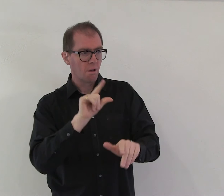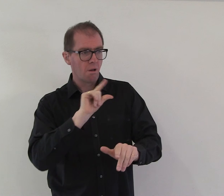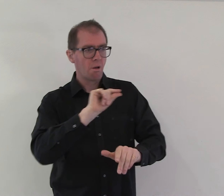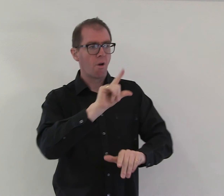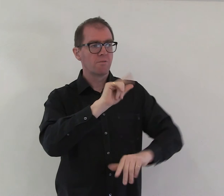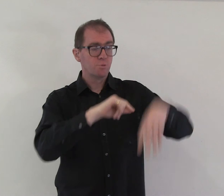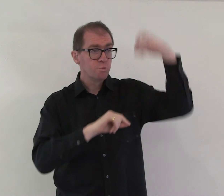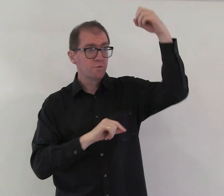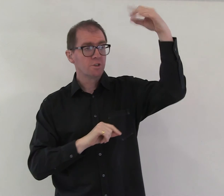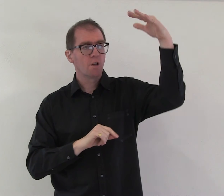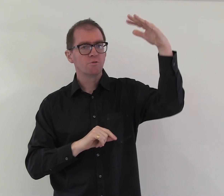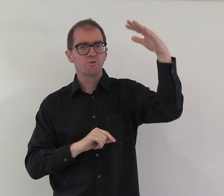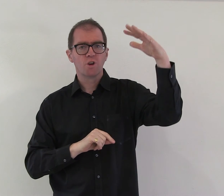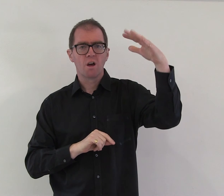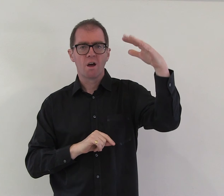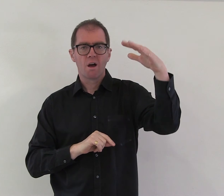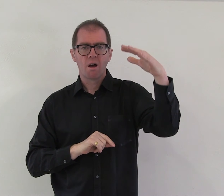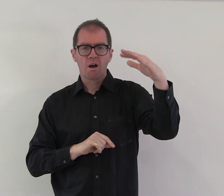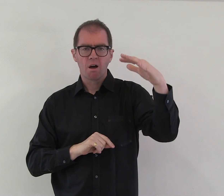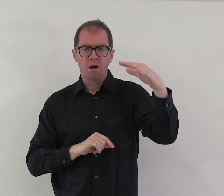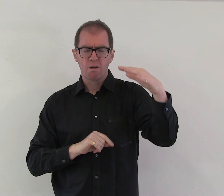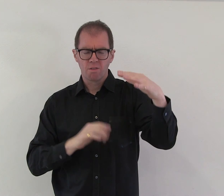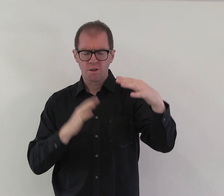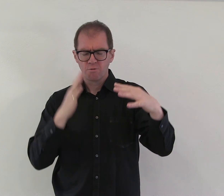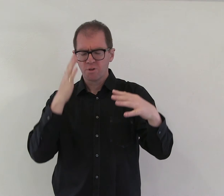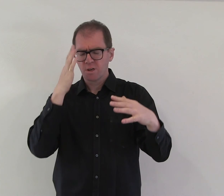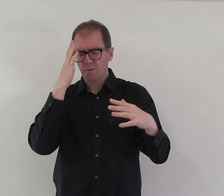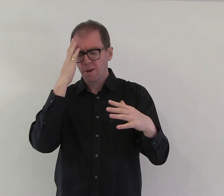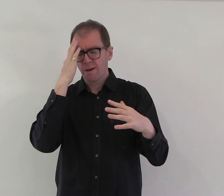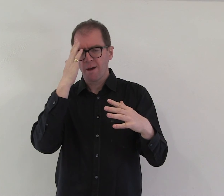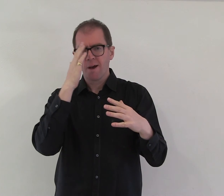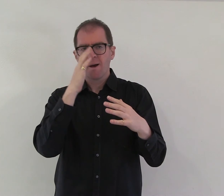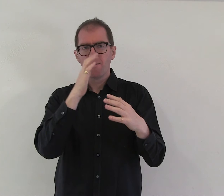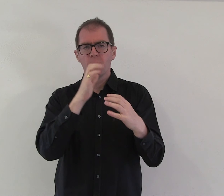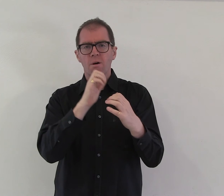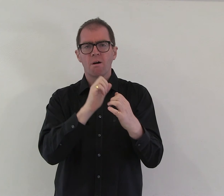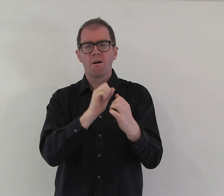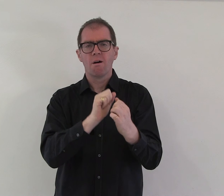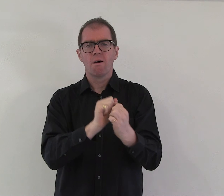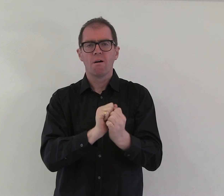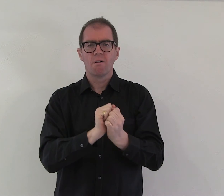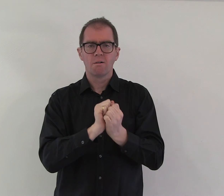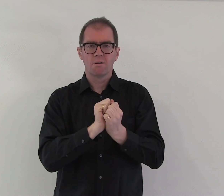Off to the sunshine they remember